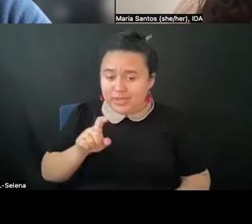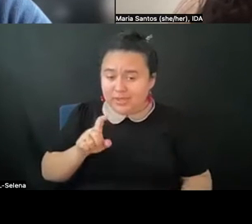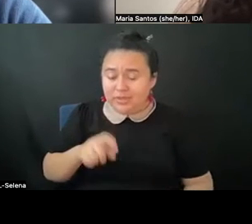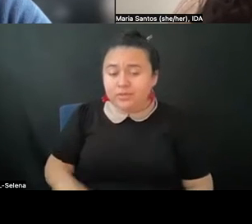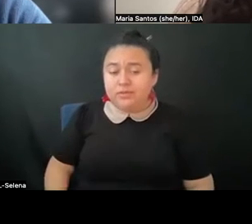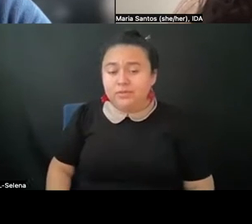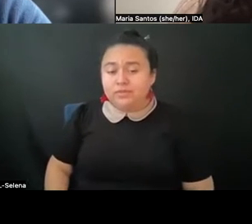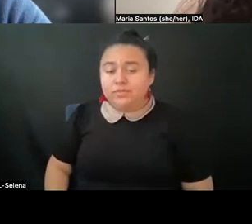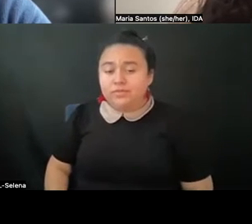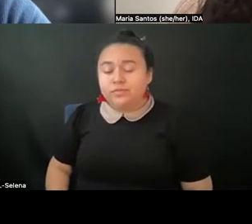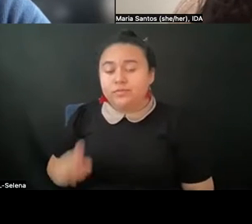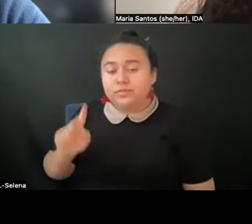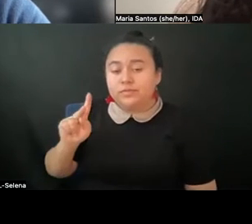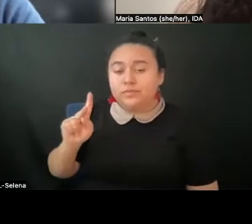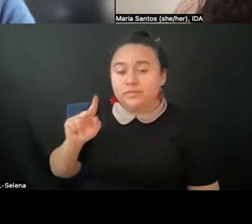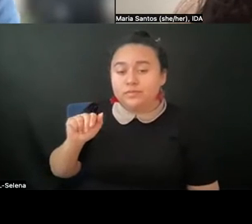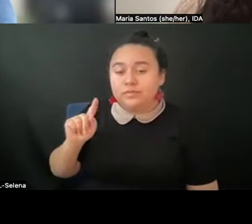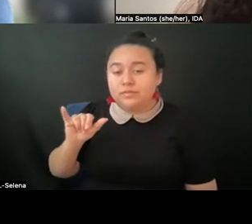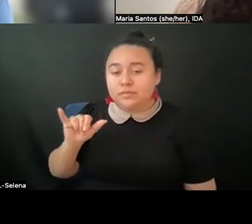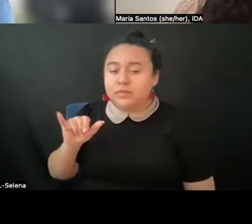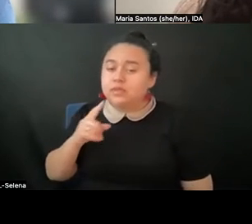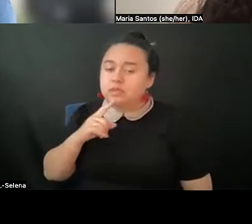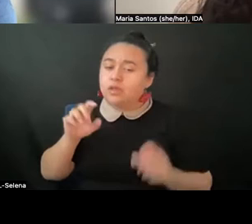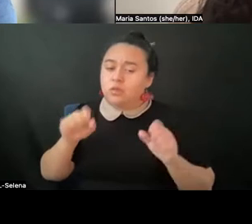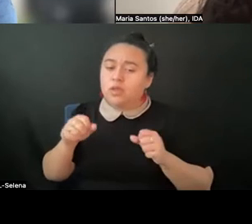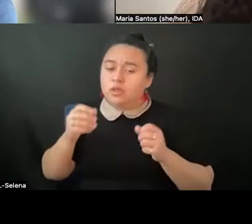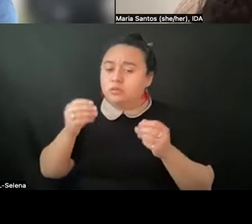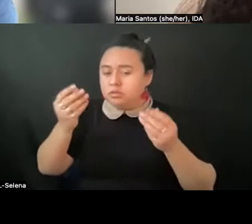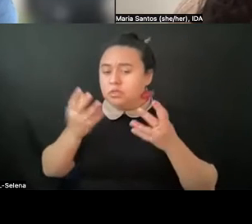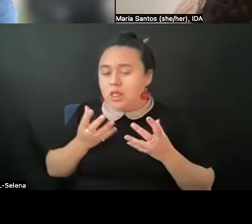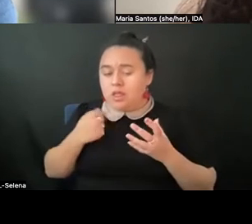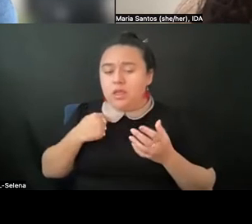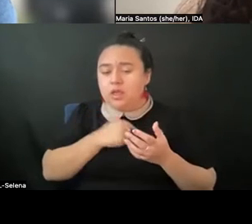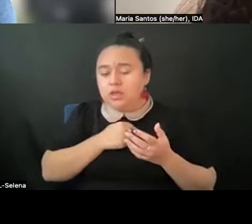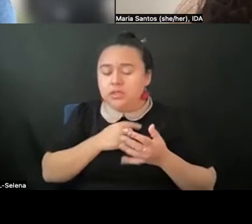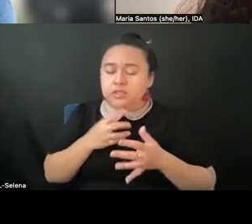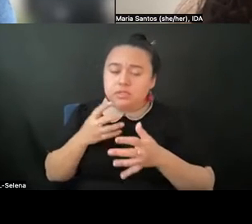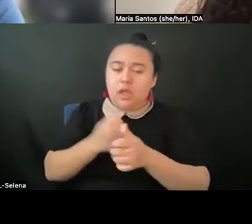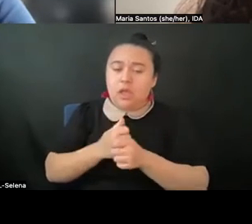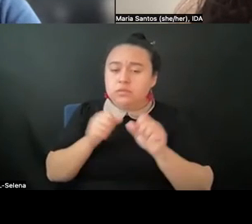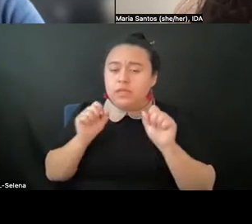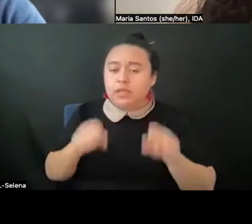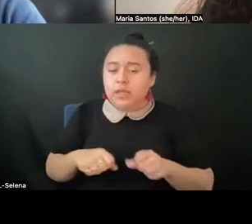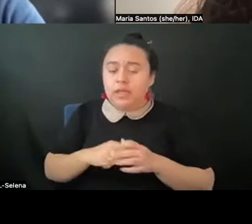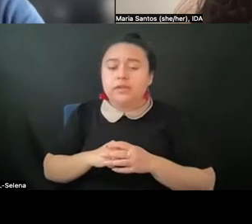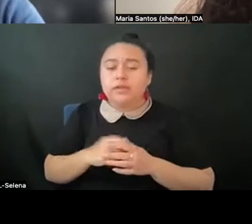You are welcome to update us. That is something we'd ask in the finalist updates for you to include.